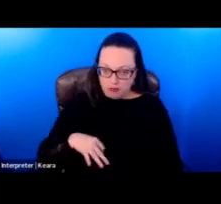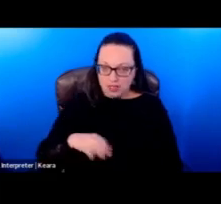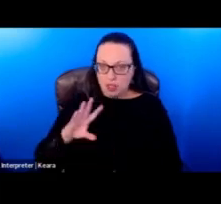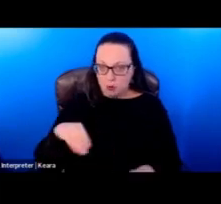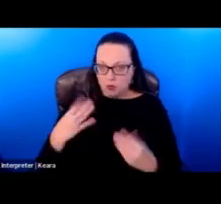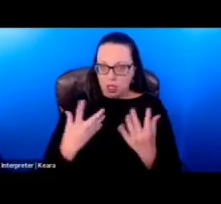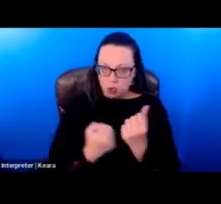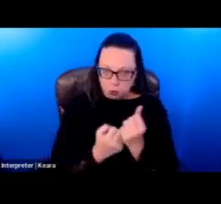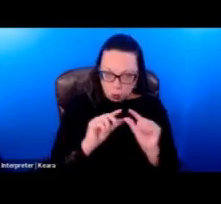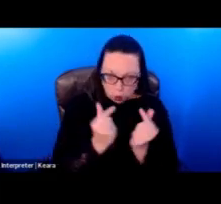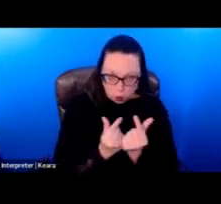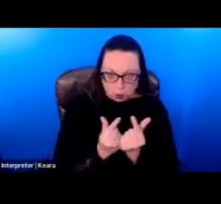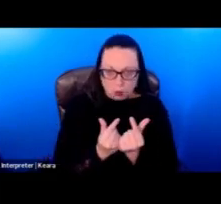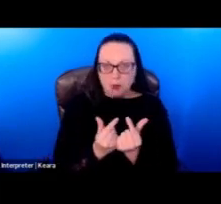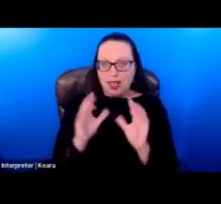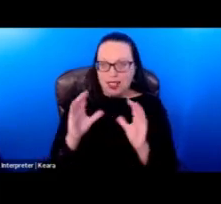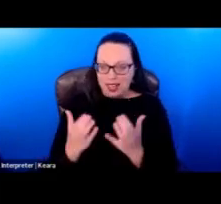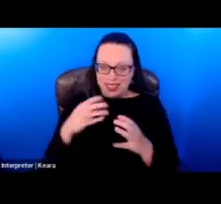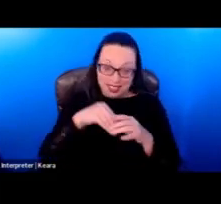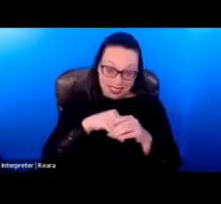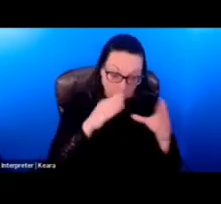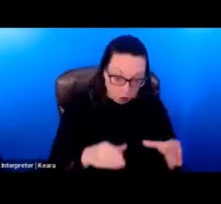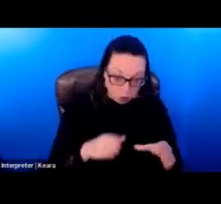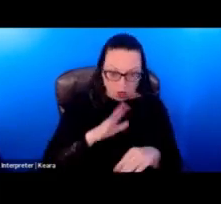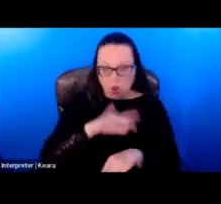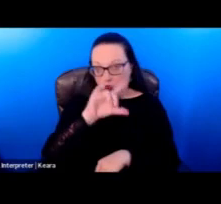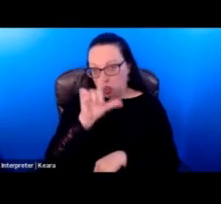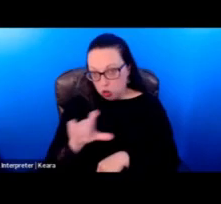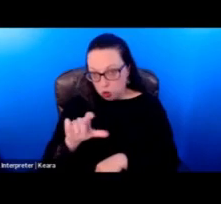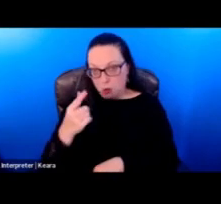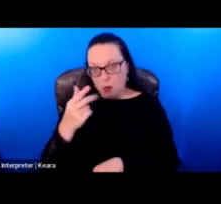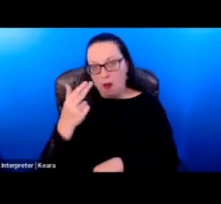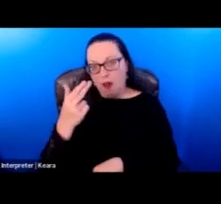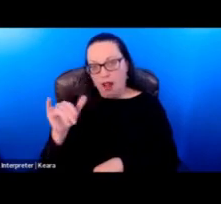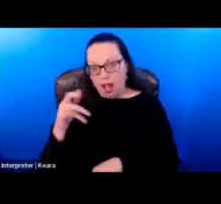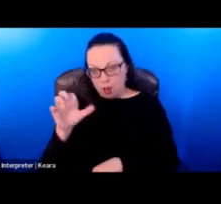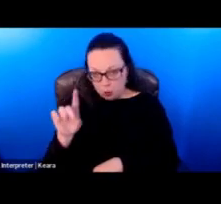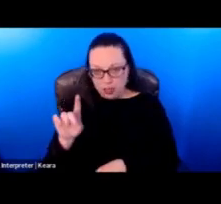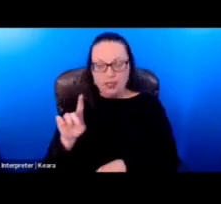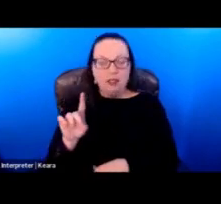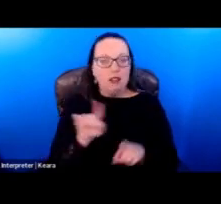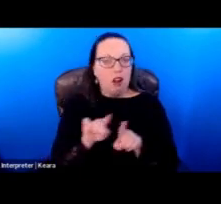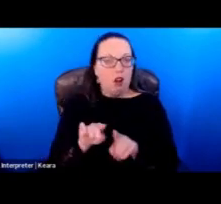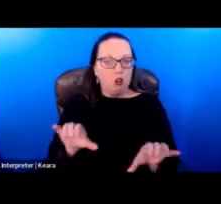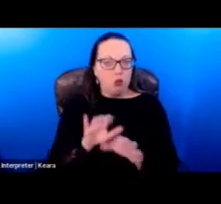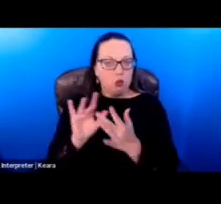different cultures and languages. I think of music, landscapes, signs and symbols